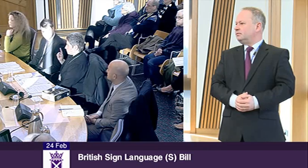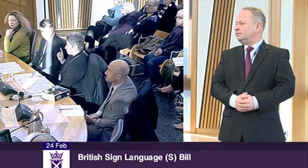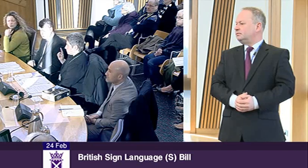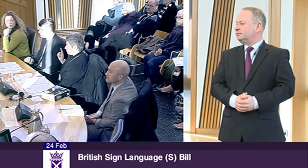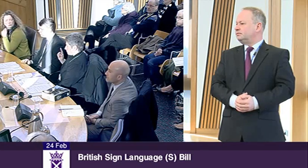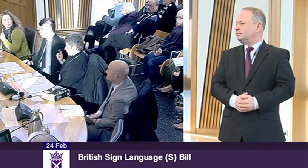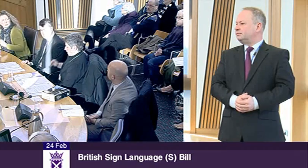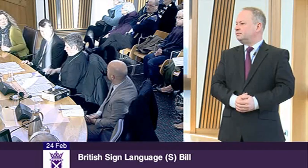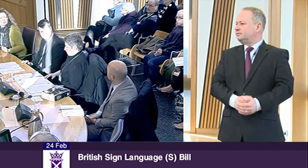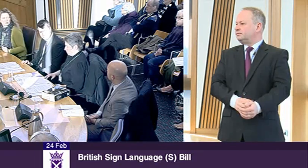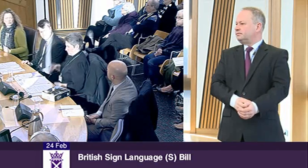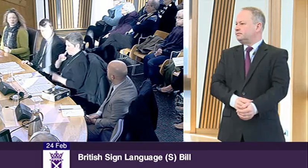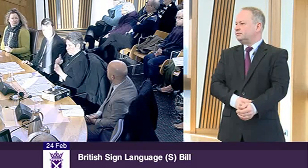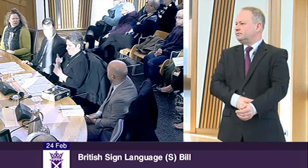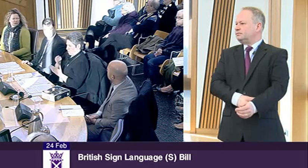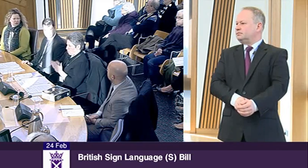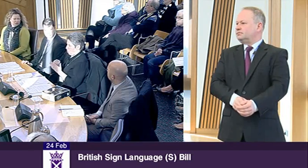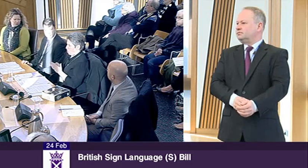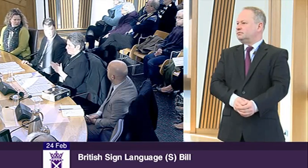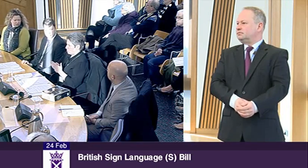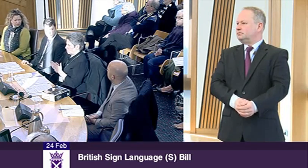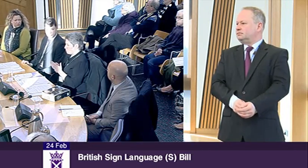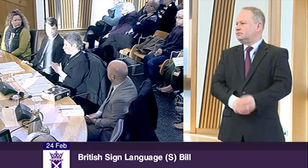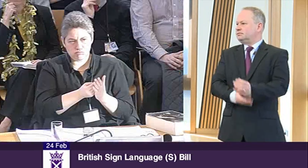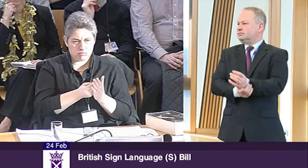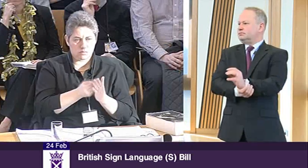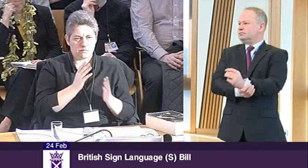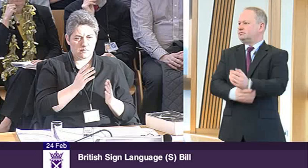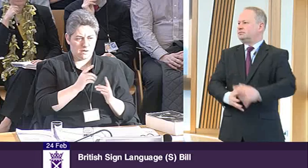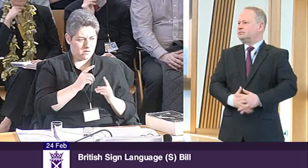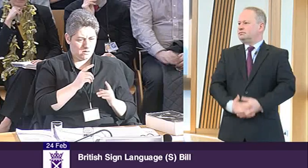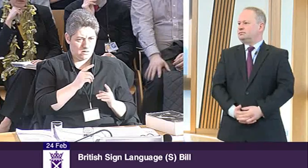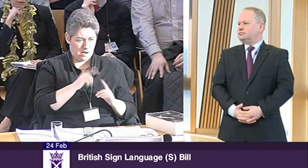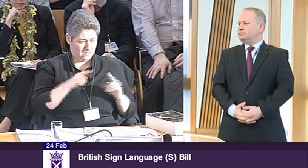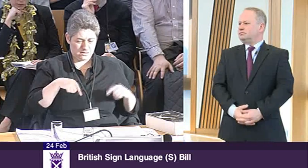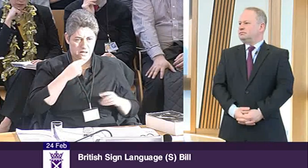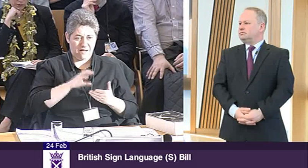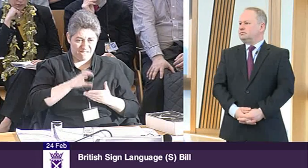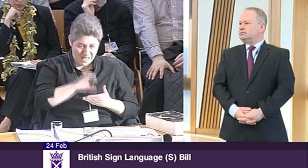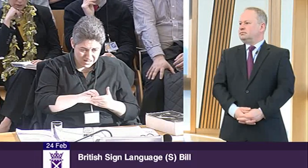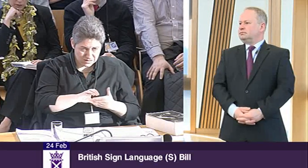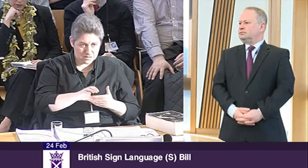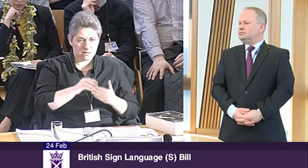Avril Hepner: As has been said, the spending could be a strategic investment for the long